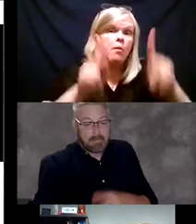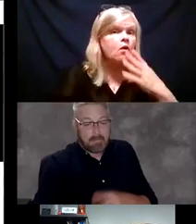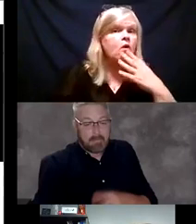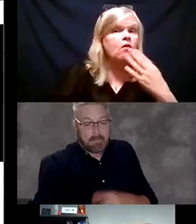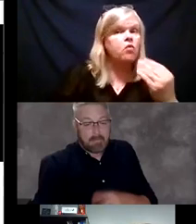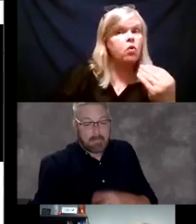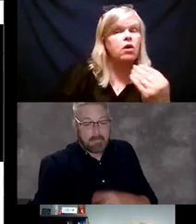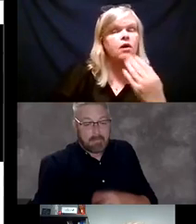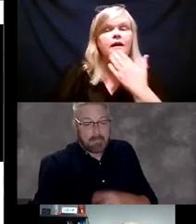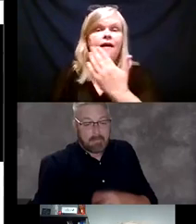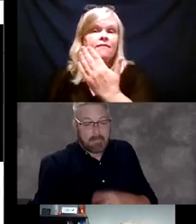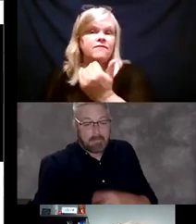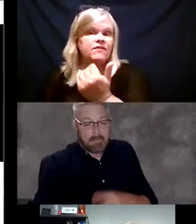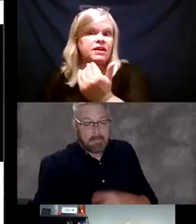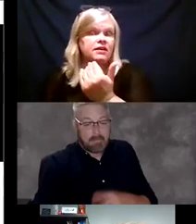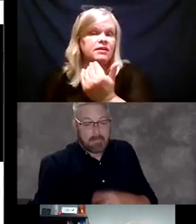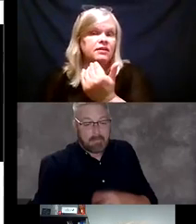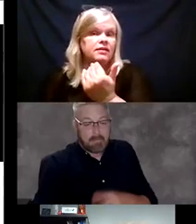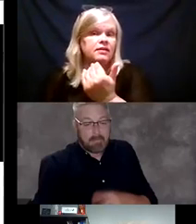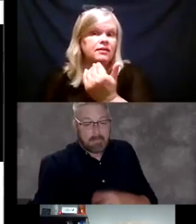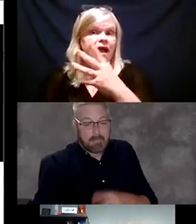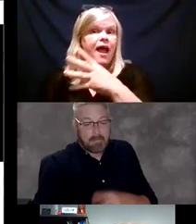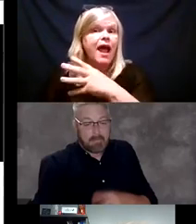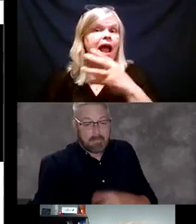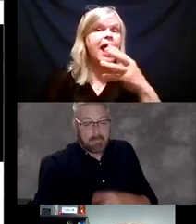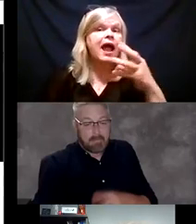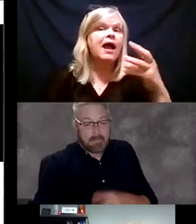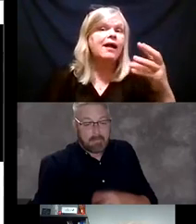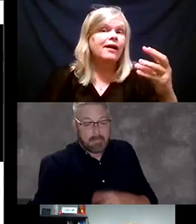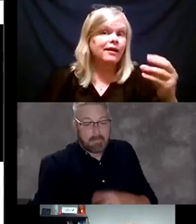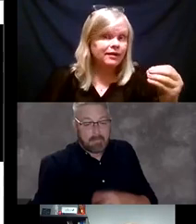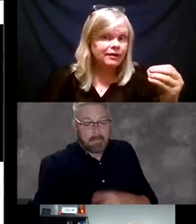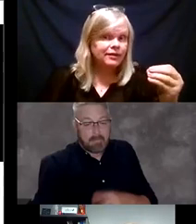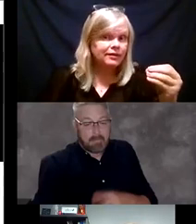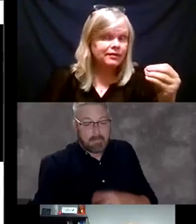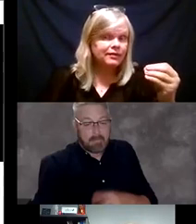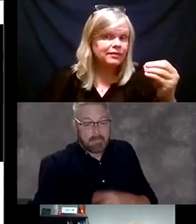YEARS OLD AND ONE OF THE FOLLOWING THINGS.